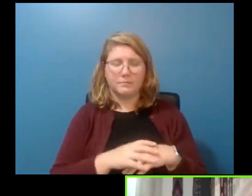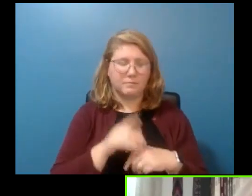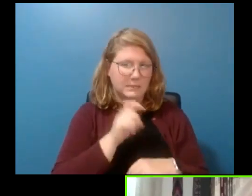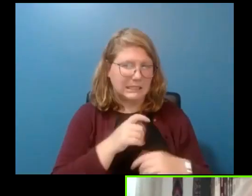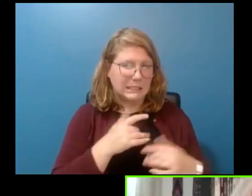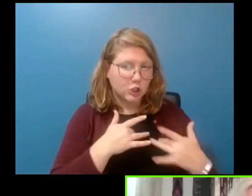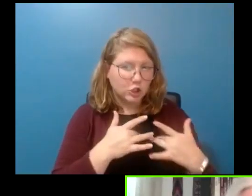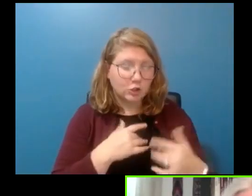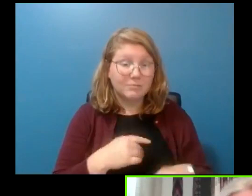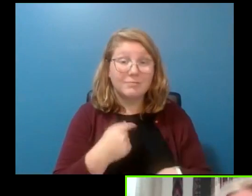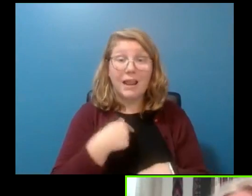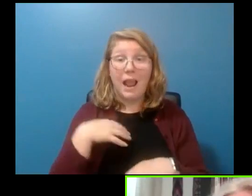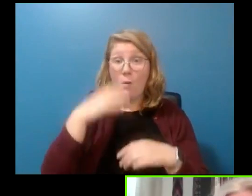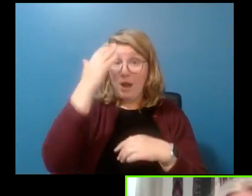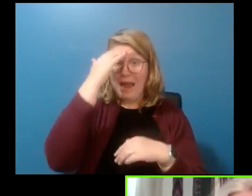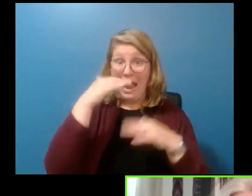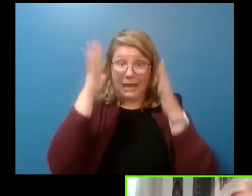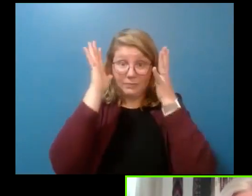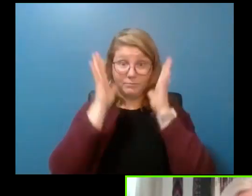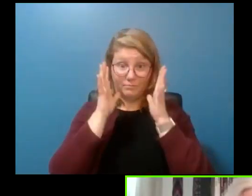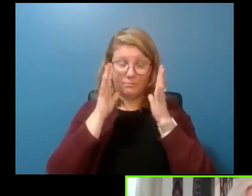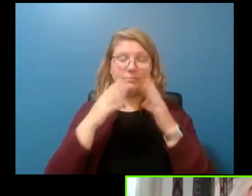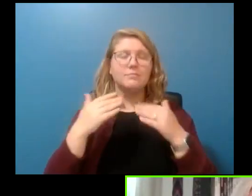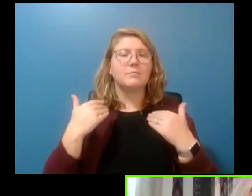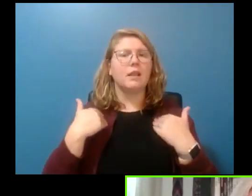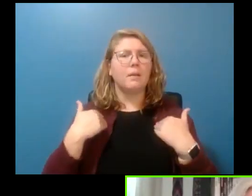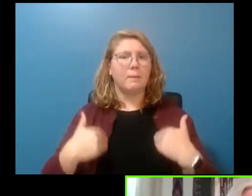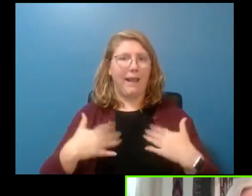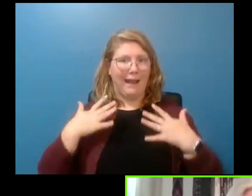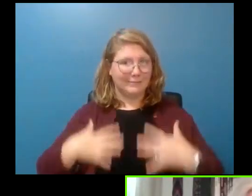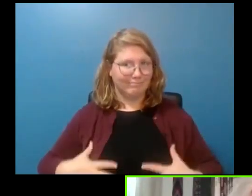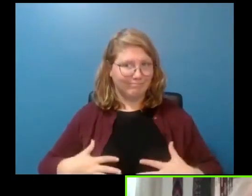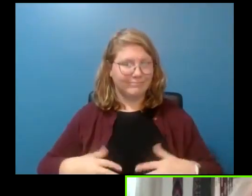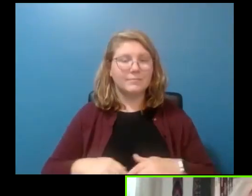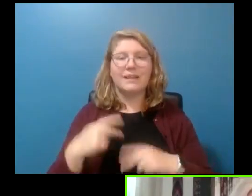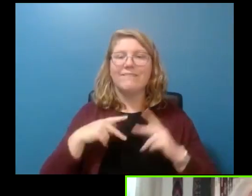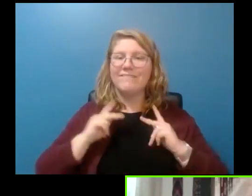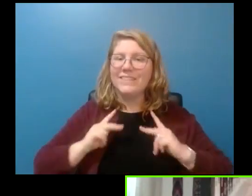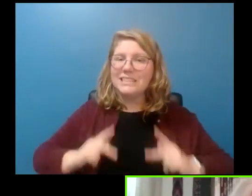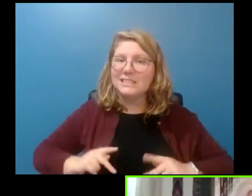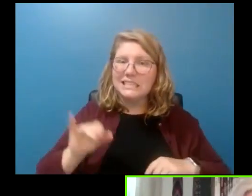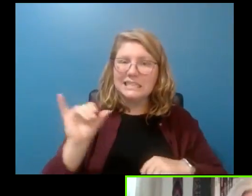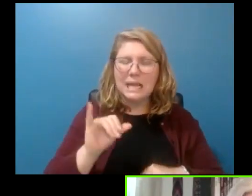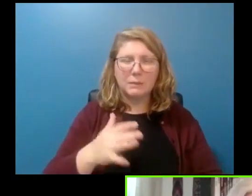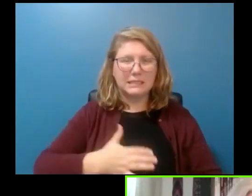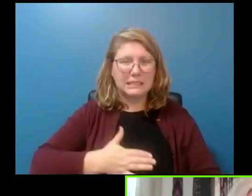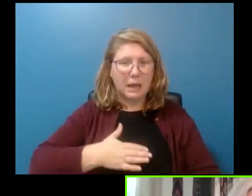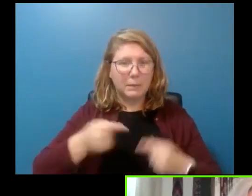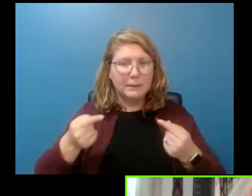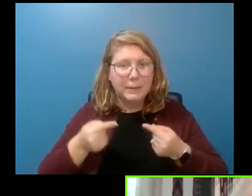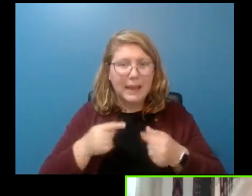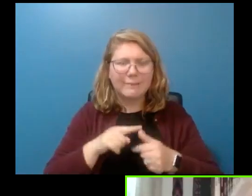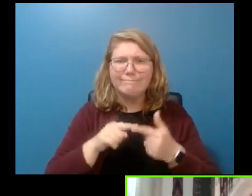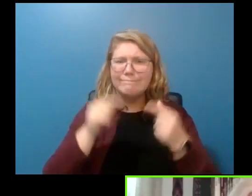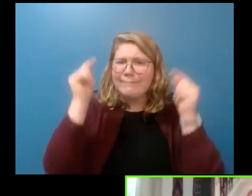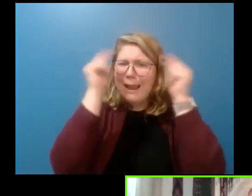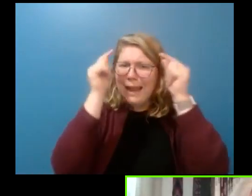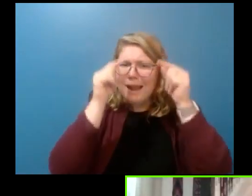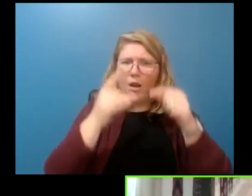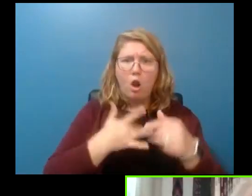can make it hard for people to be suggest -- successful at work or home. You might see people being late,